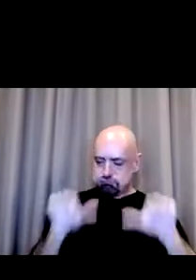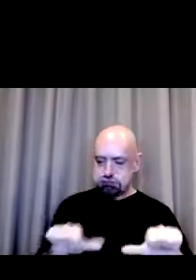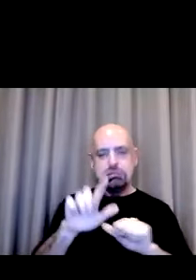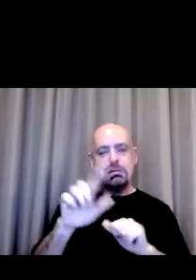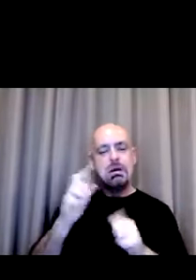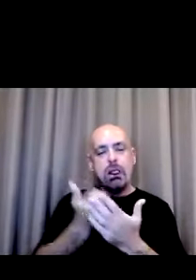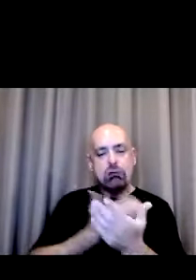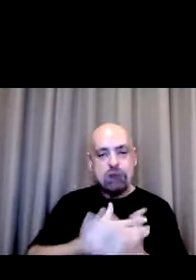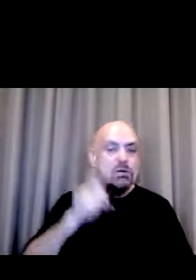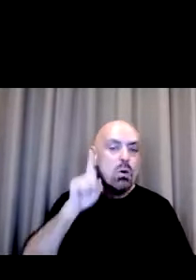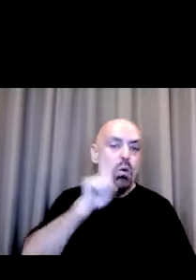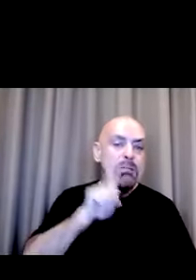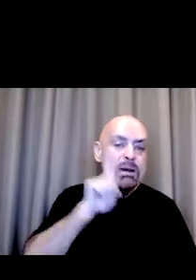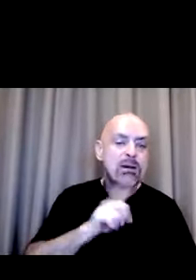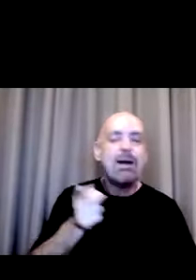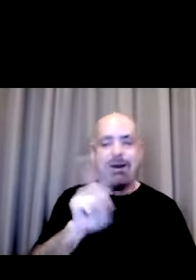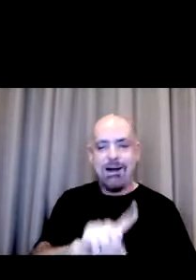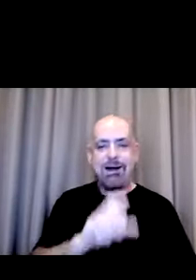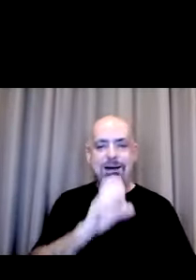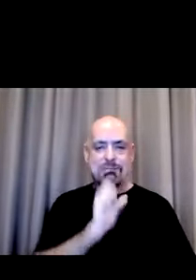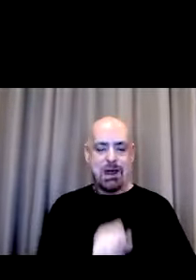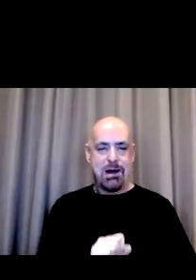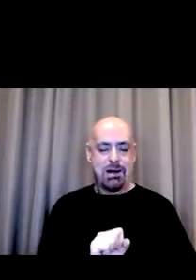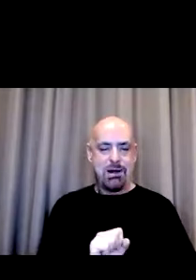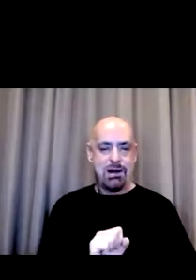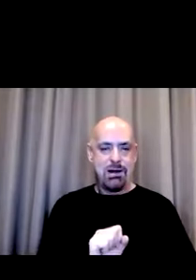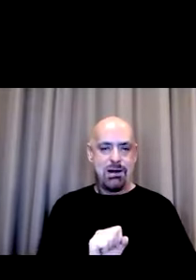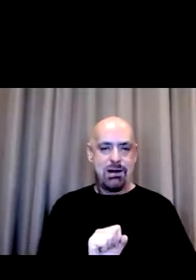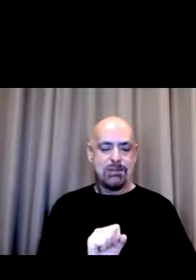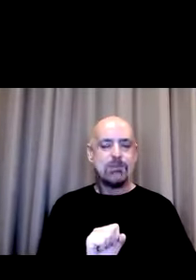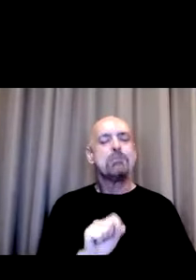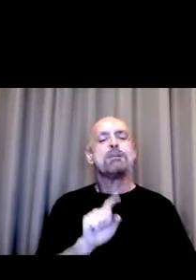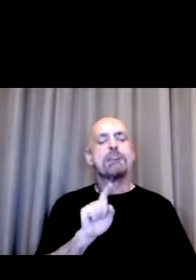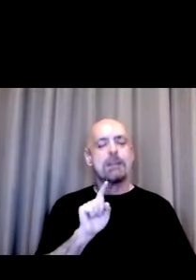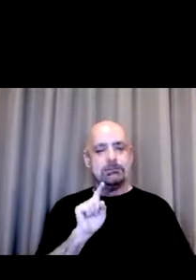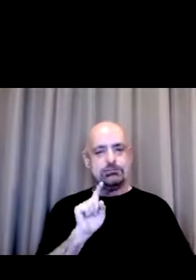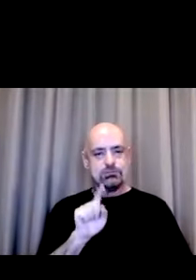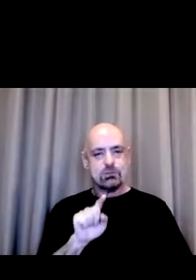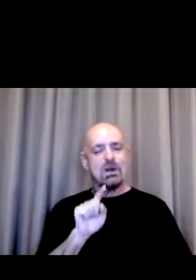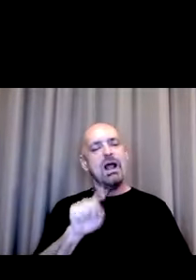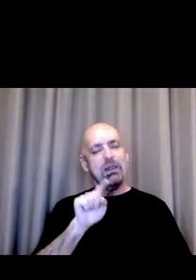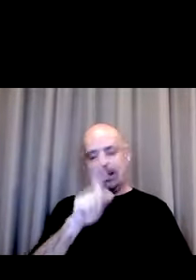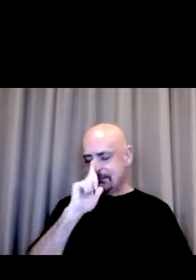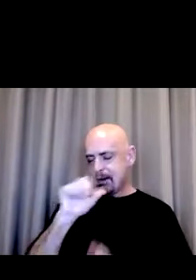not able to guess but her argument surely was that it's not